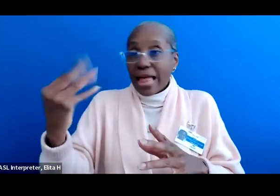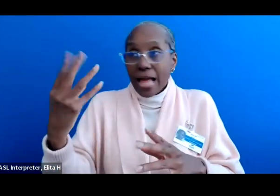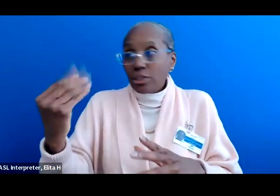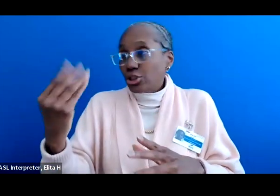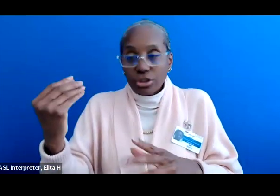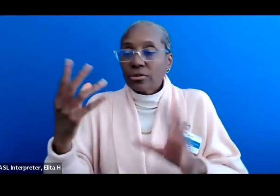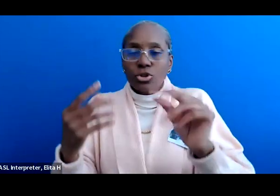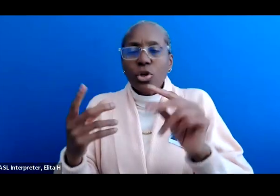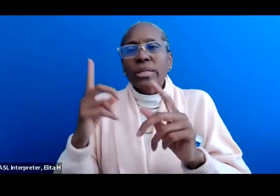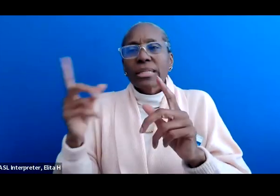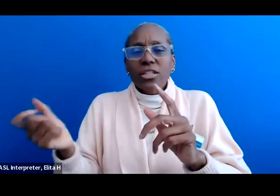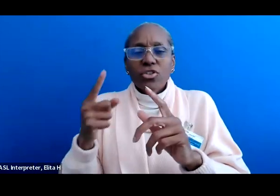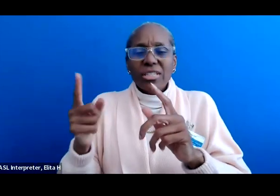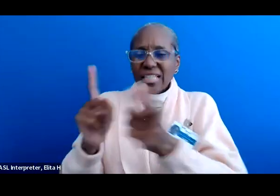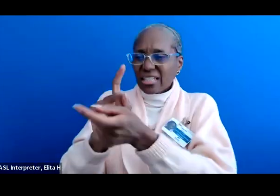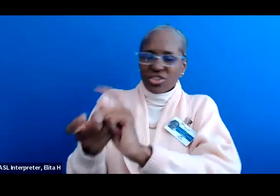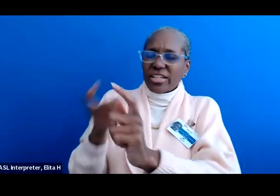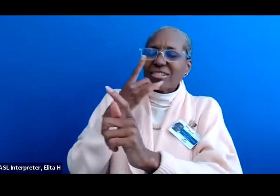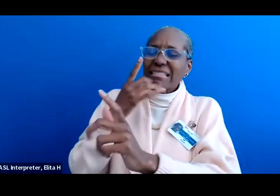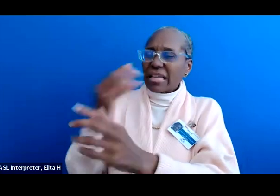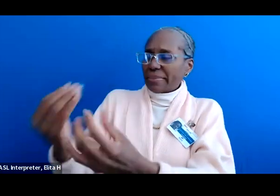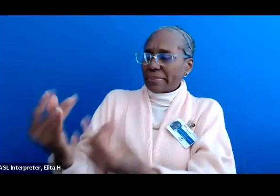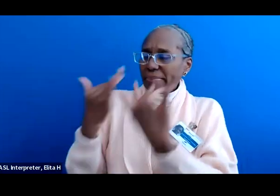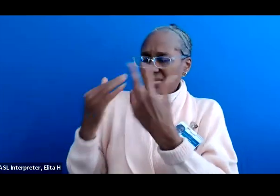see, but there would be this change in light on his computer screen.